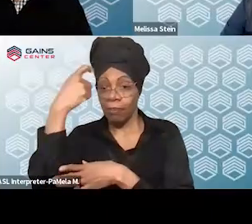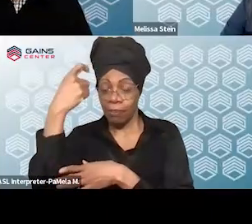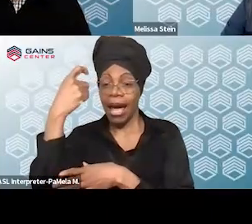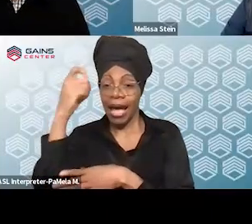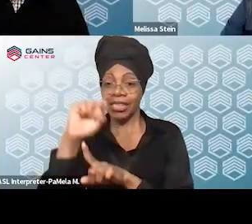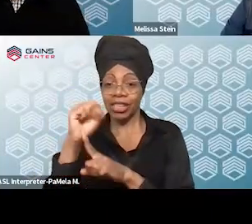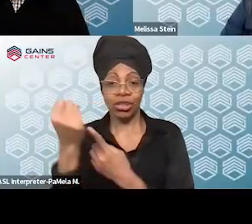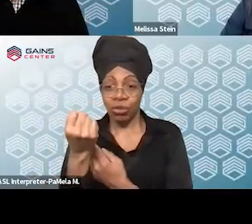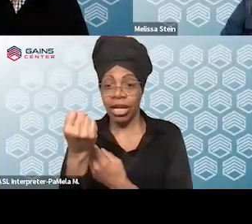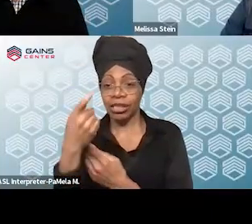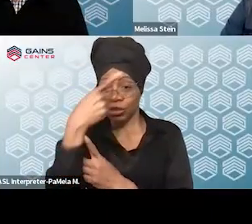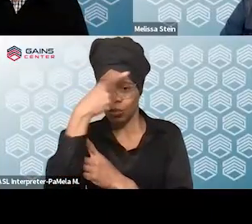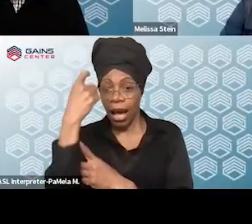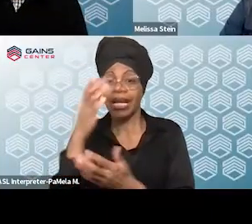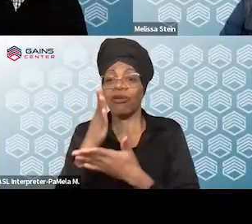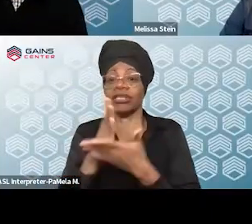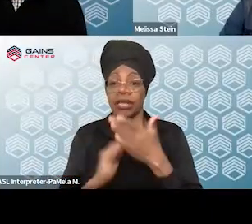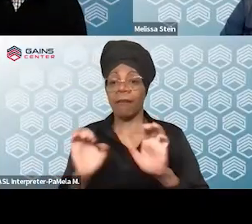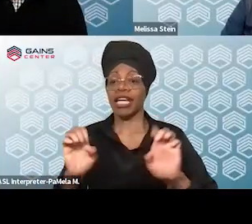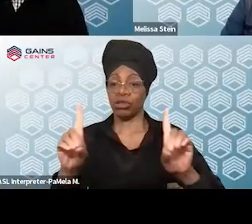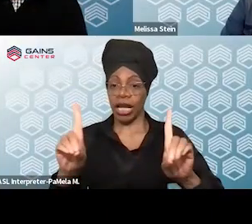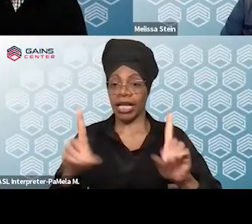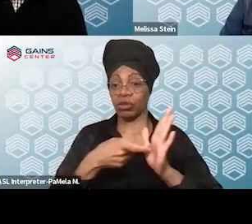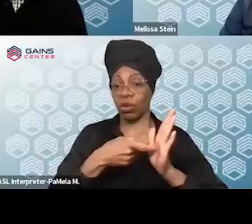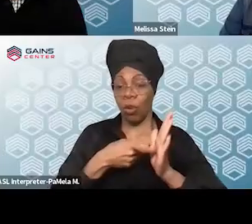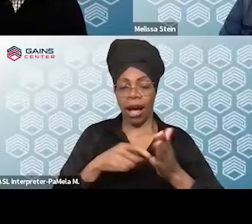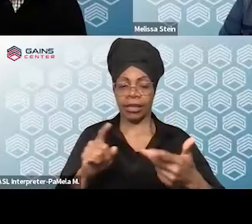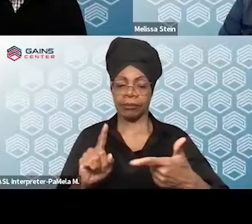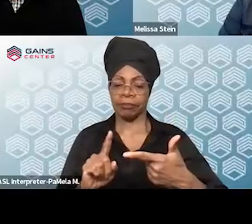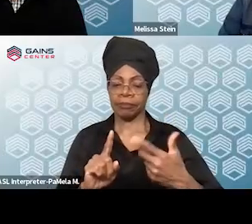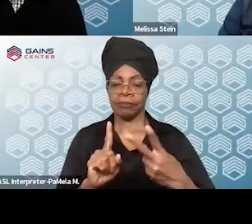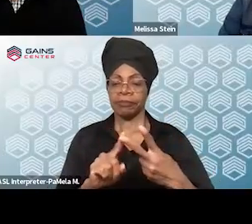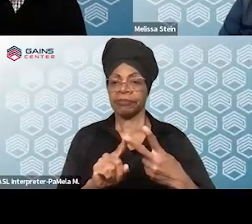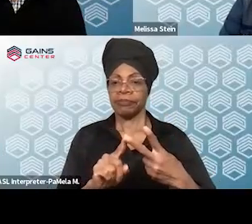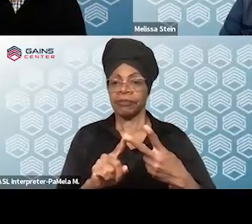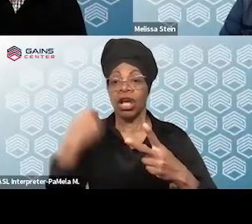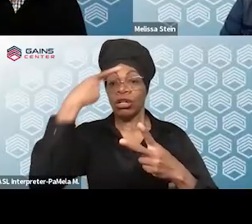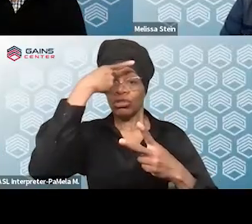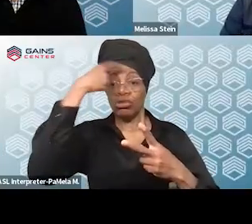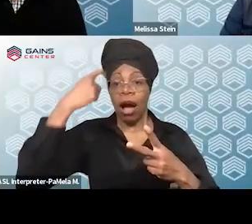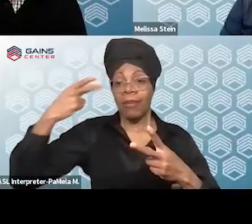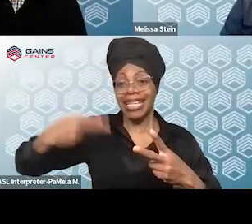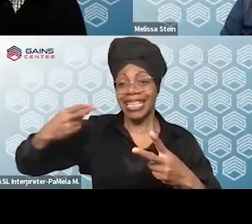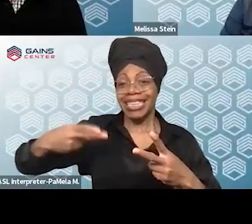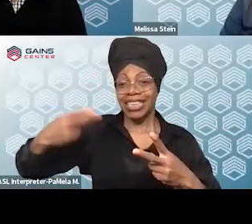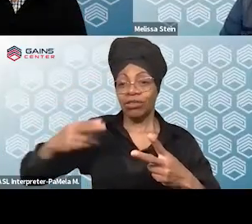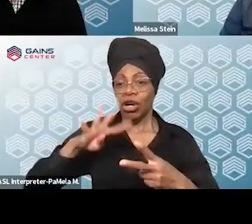So, there's some education that's required. Number two is the Trauma History Questionnaire, the THQ.